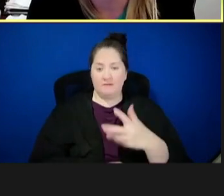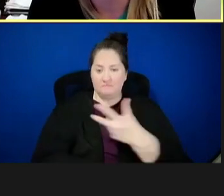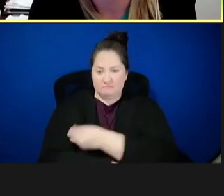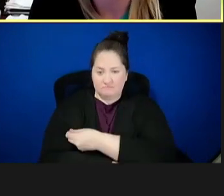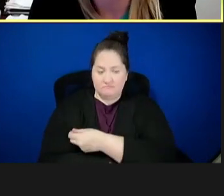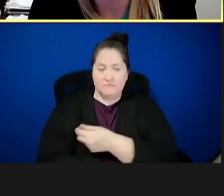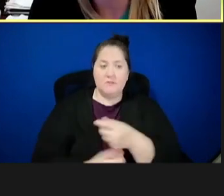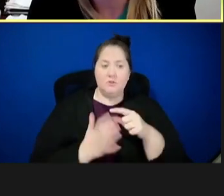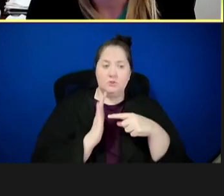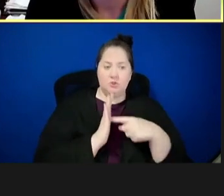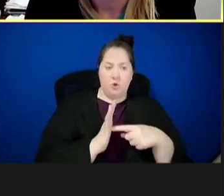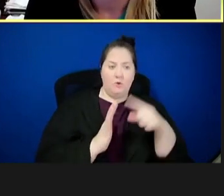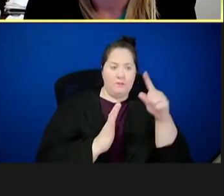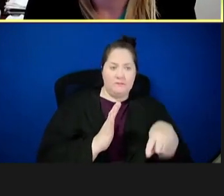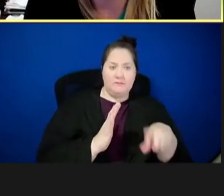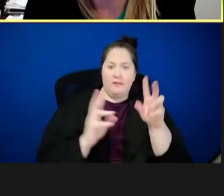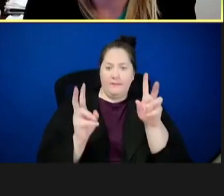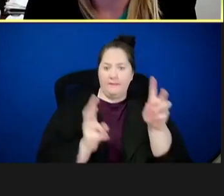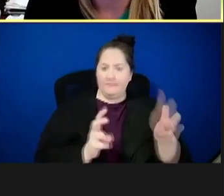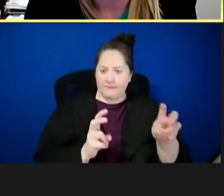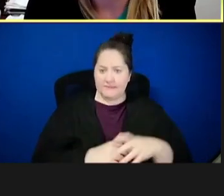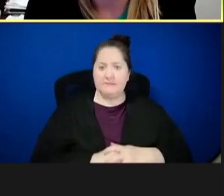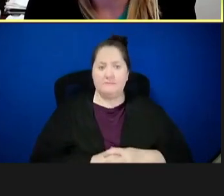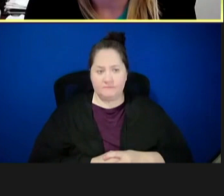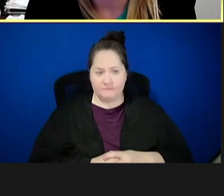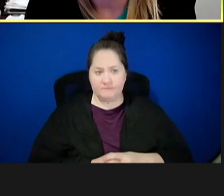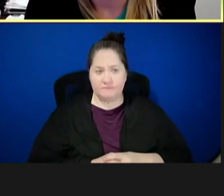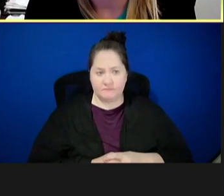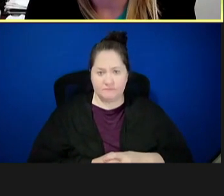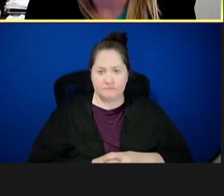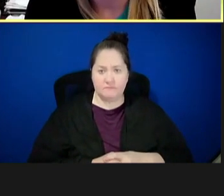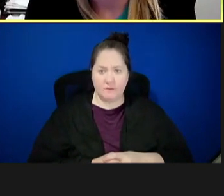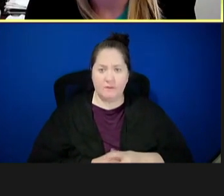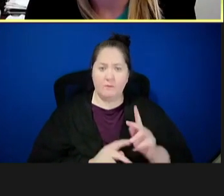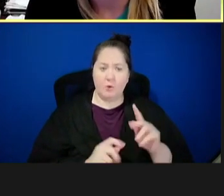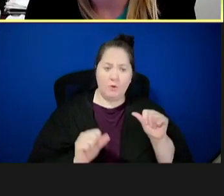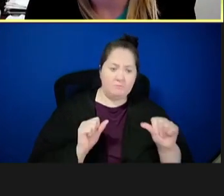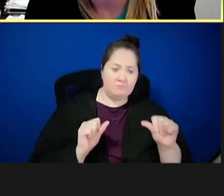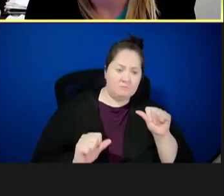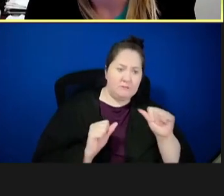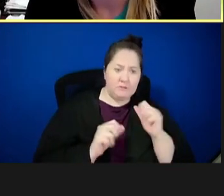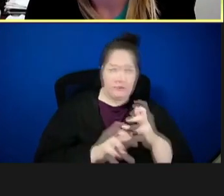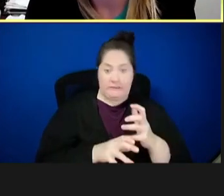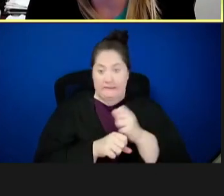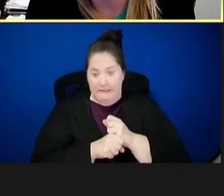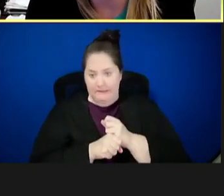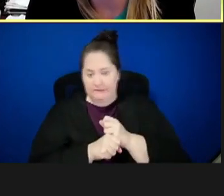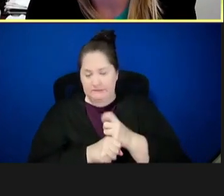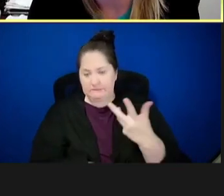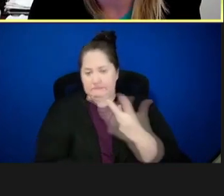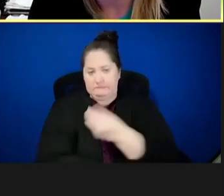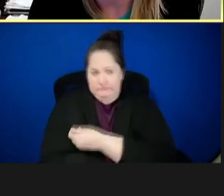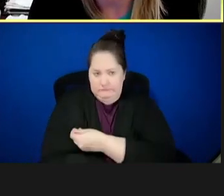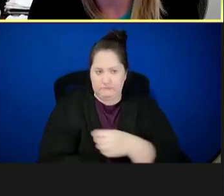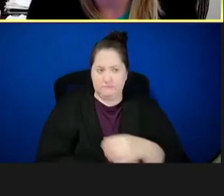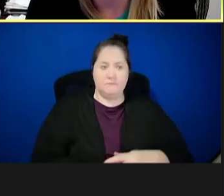of the themes of those people who expressed hesitancy to receive the vaccine. The primary